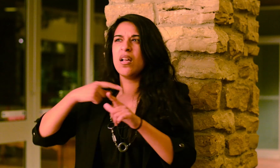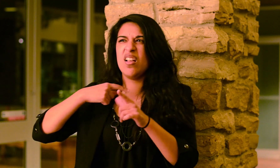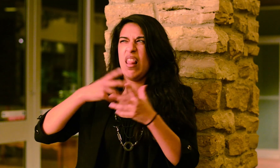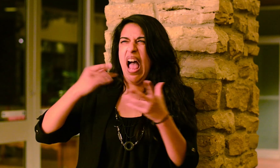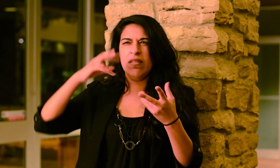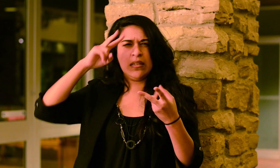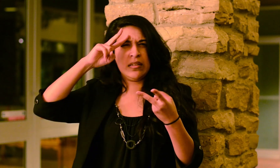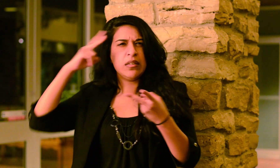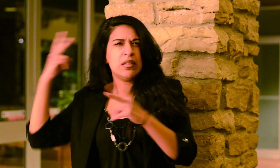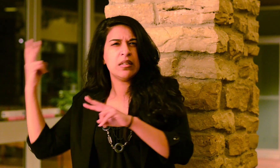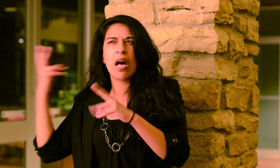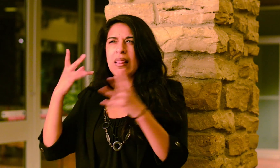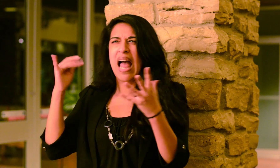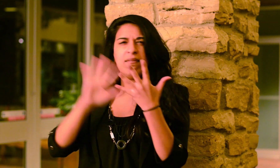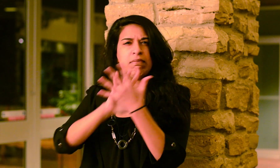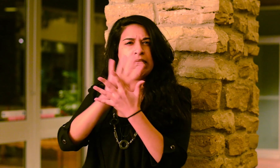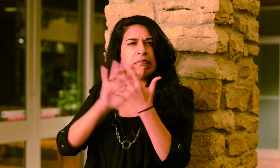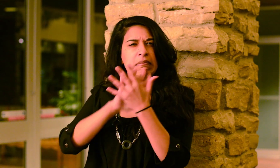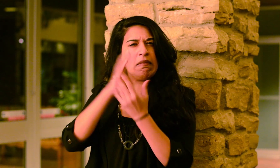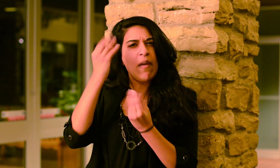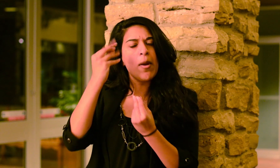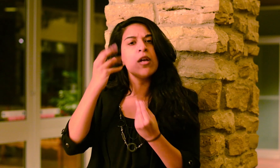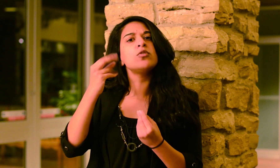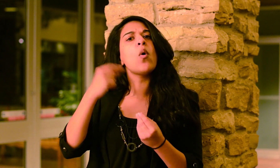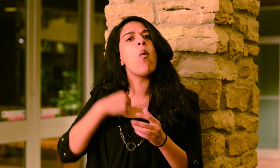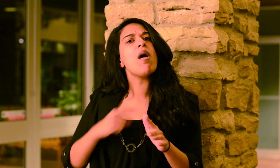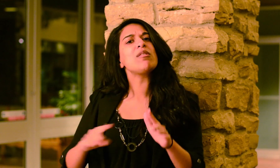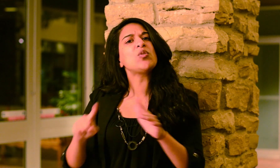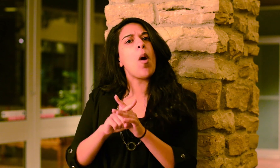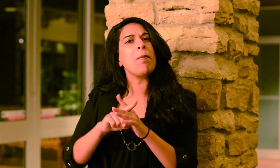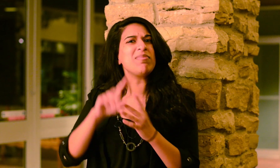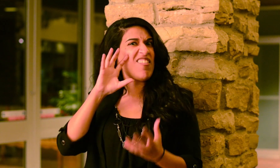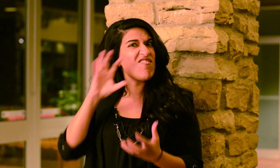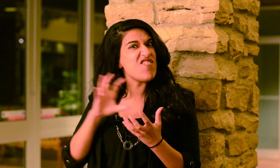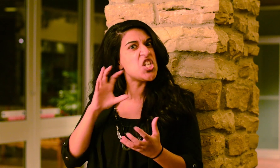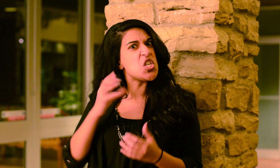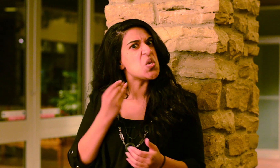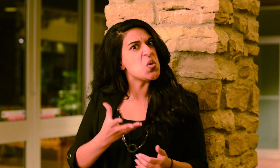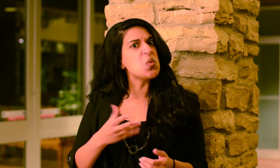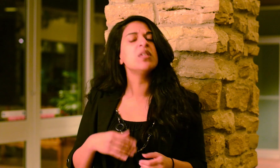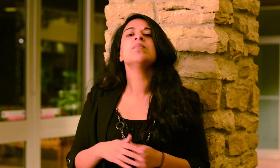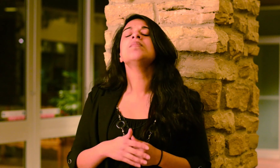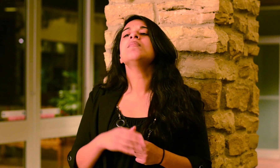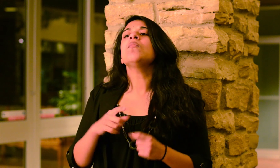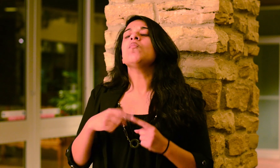I saw a lot of misunderstandings, misinformation, it was all very vague what was going on. That's why I showed up in confusion.